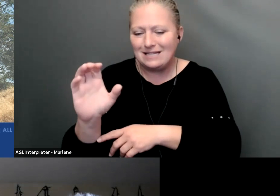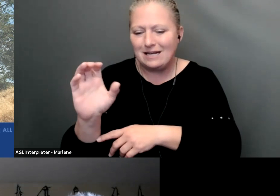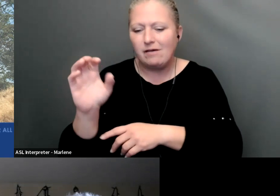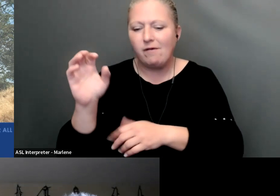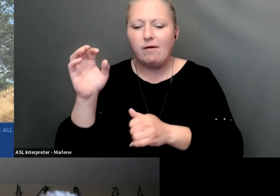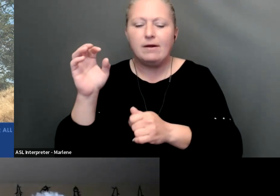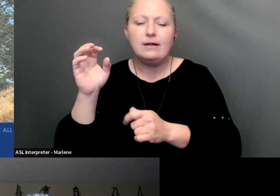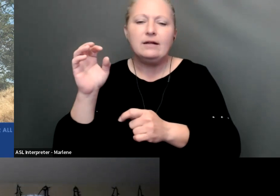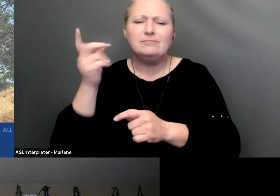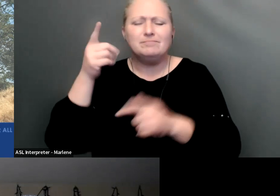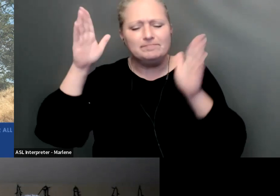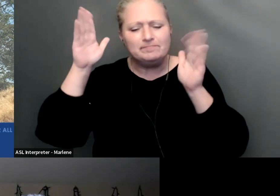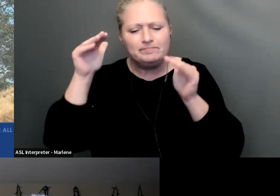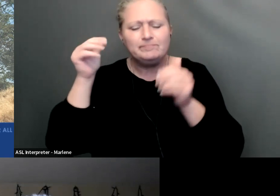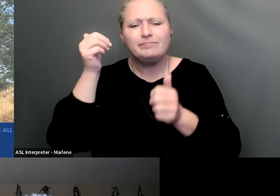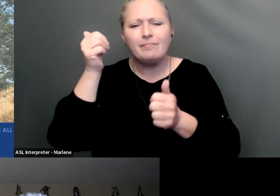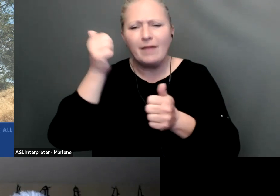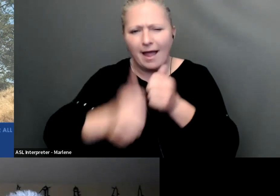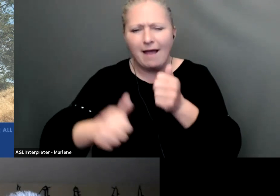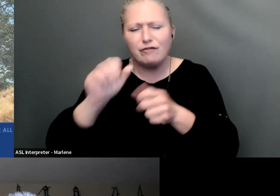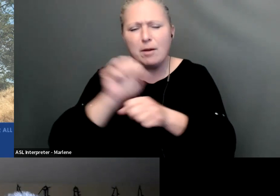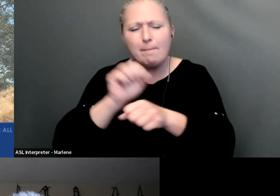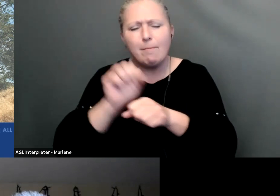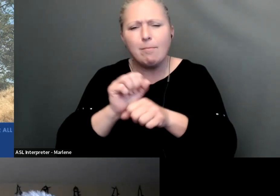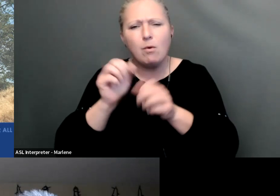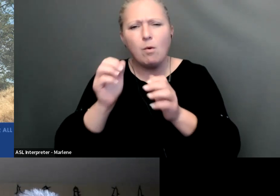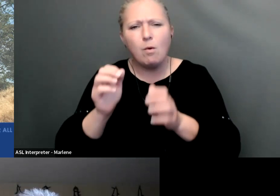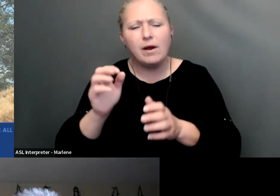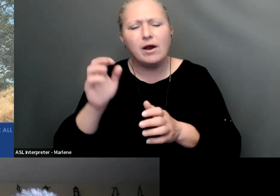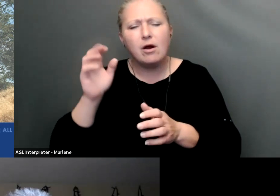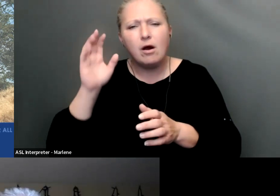We are hoping that every employer that uses our referral system will at some point want